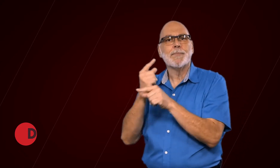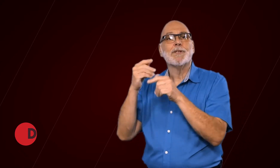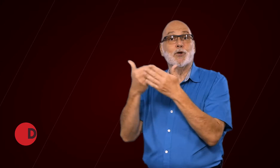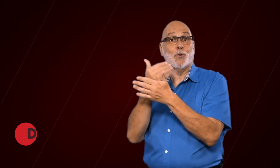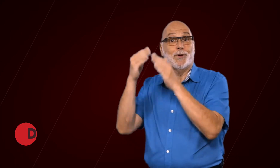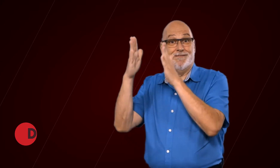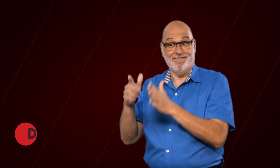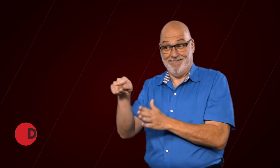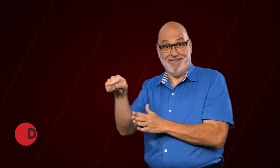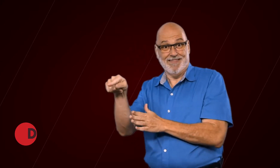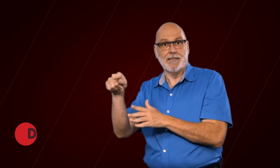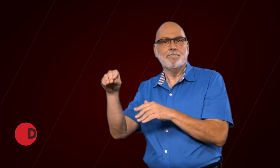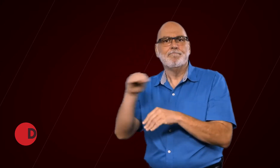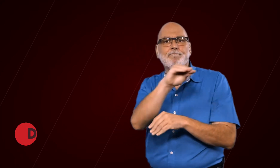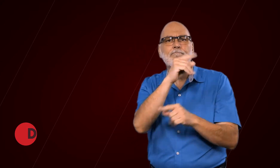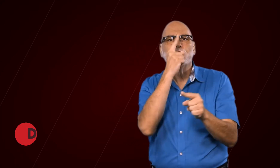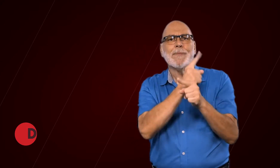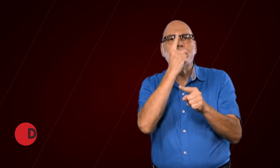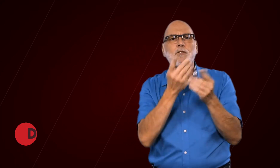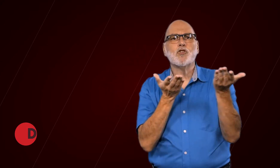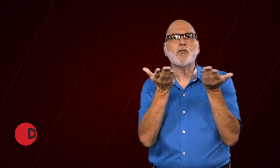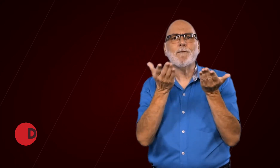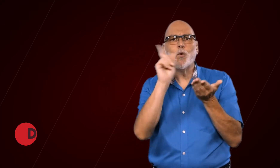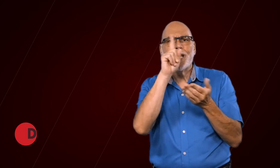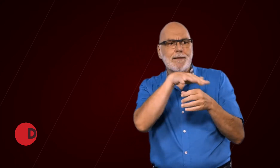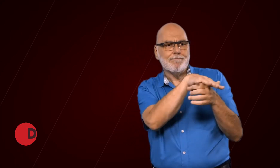and refers newcomers to appropriate services,